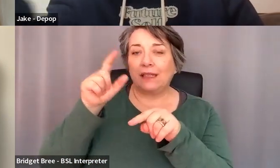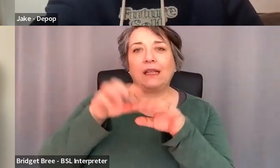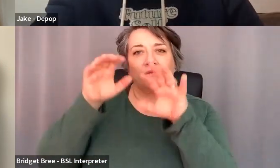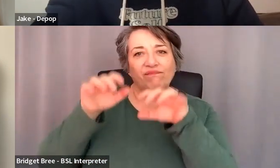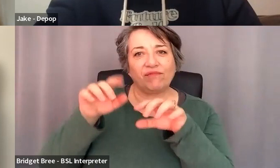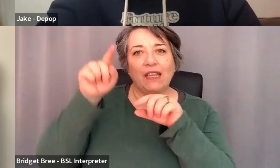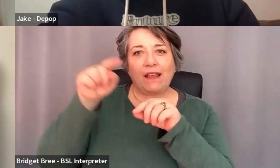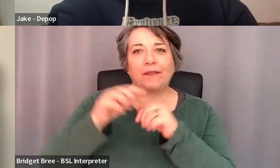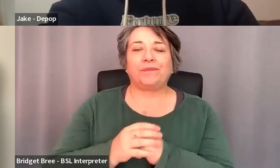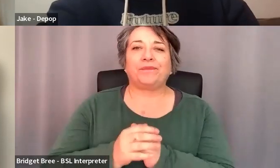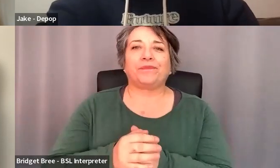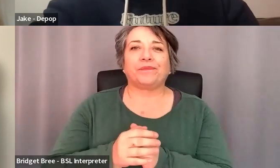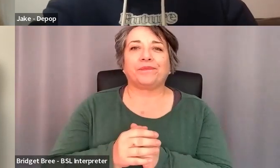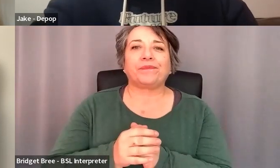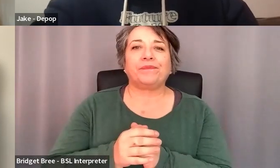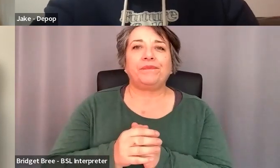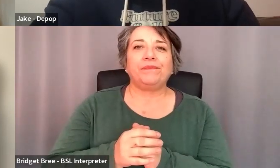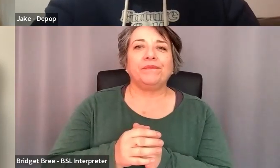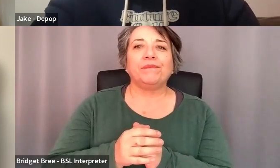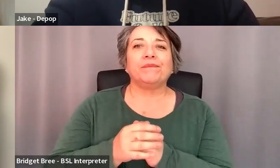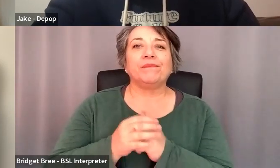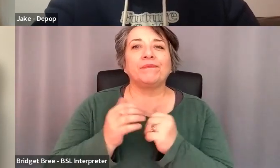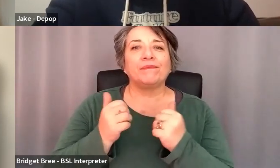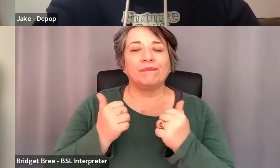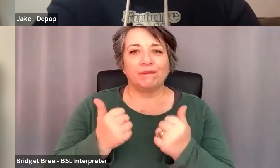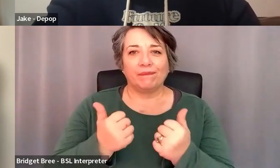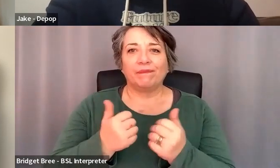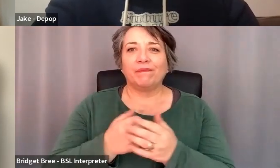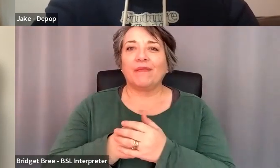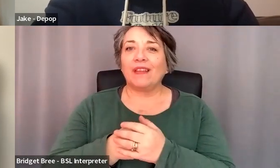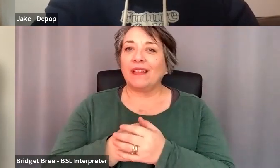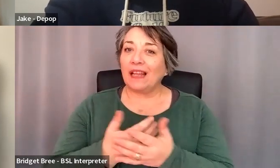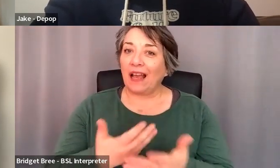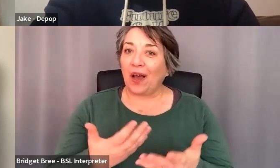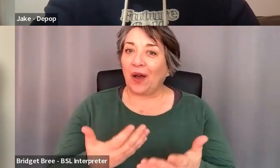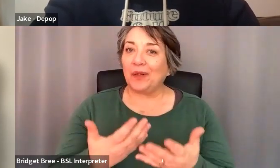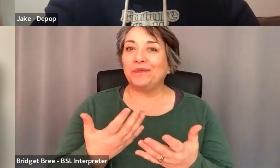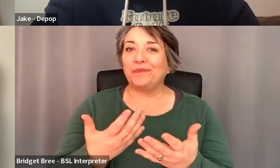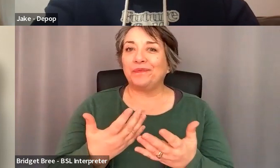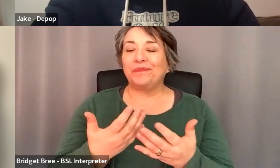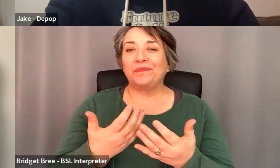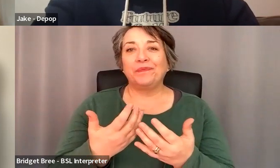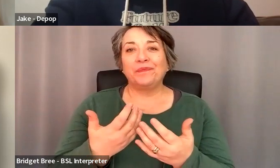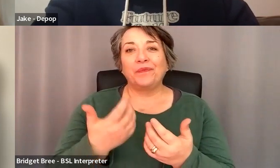A and we'll try to get to those towards the end of the session if we can.